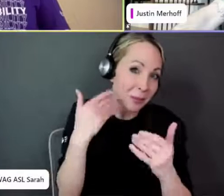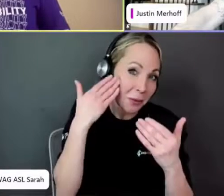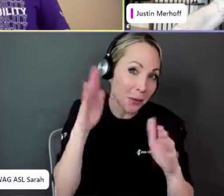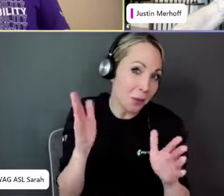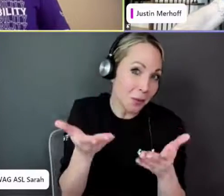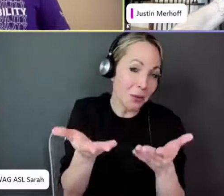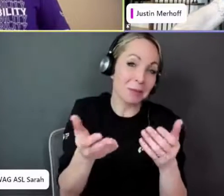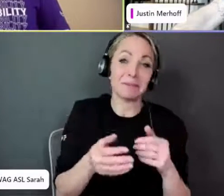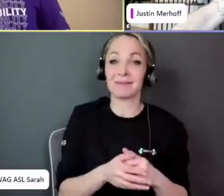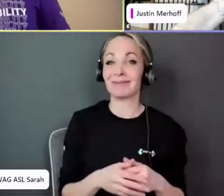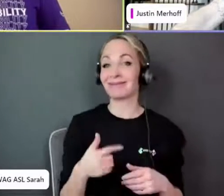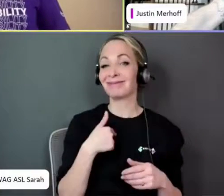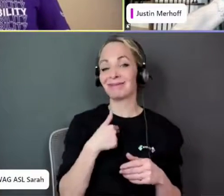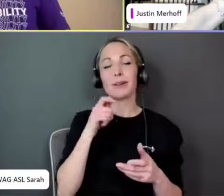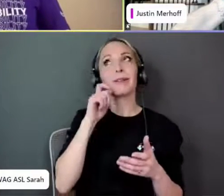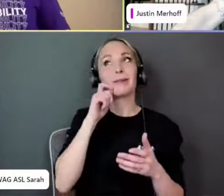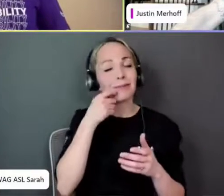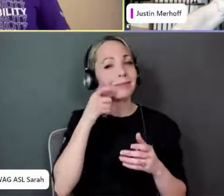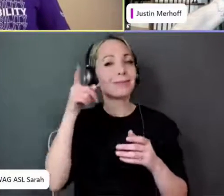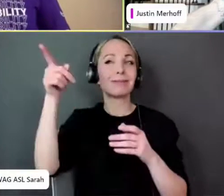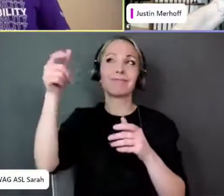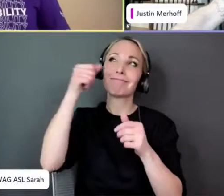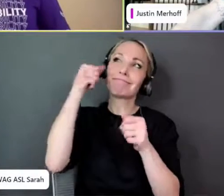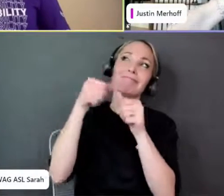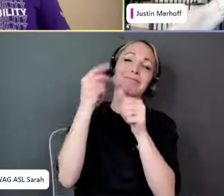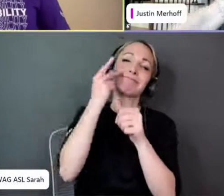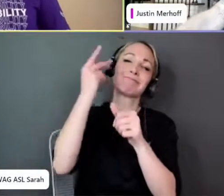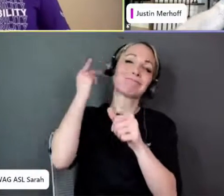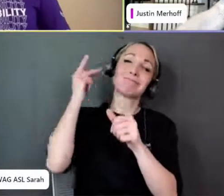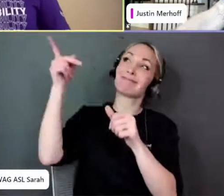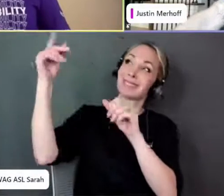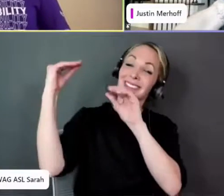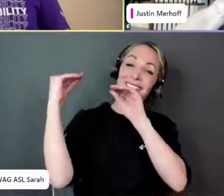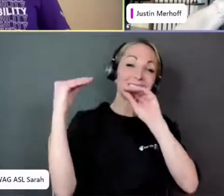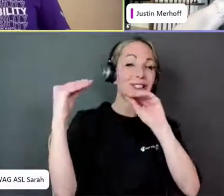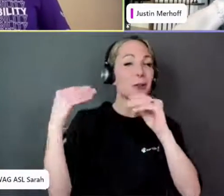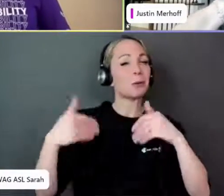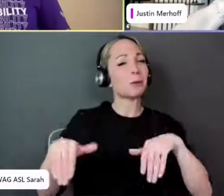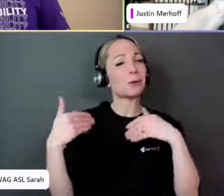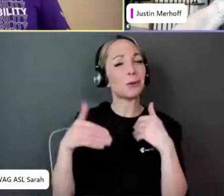I had a really awesome professor who exposed me first to digital accessibility